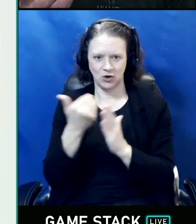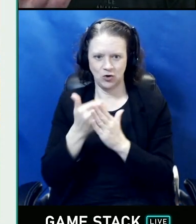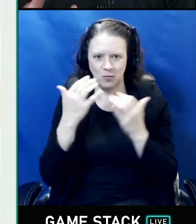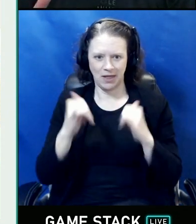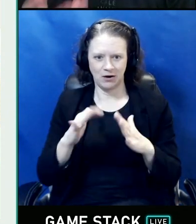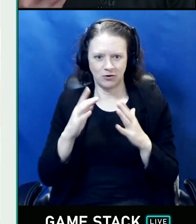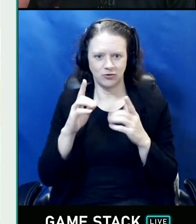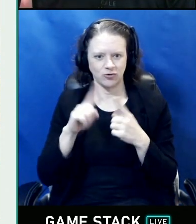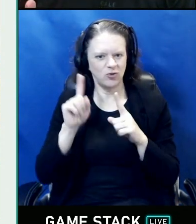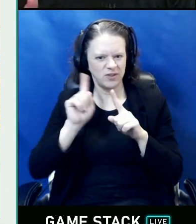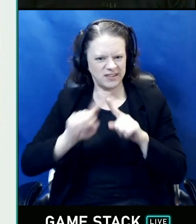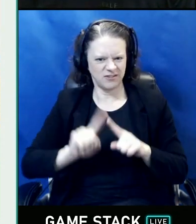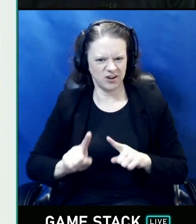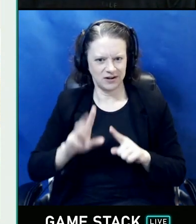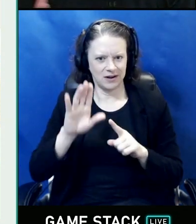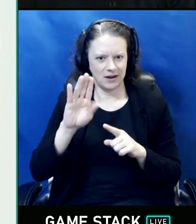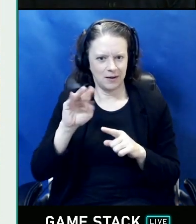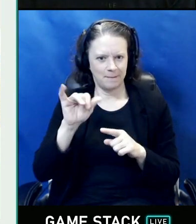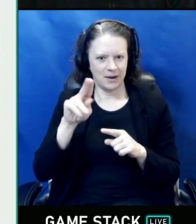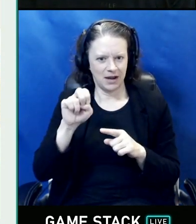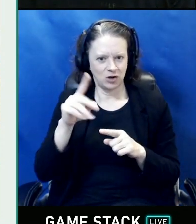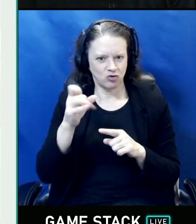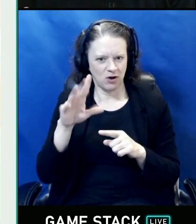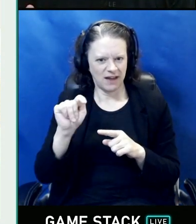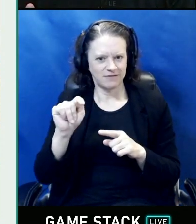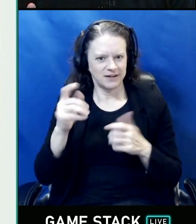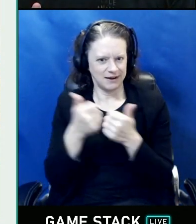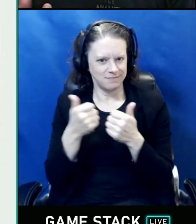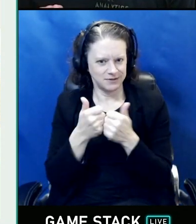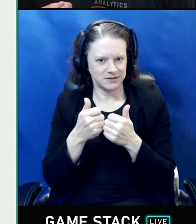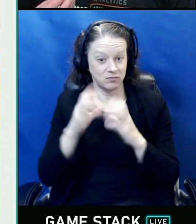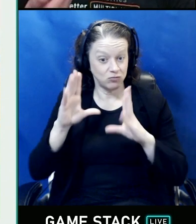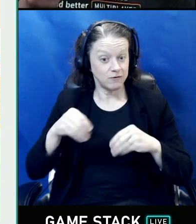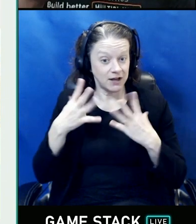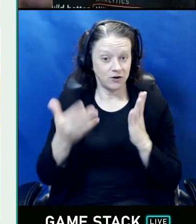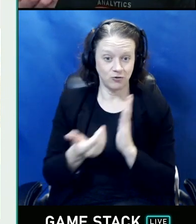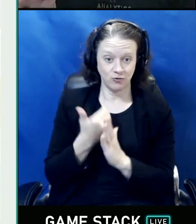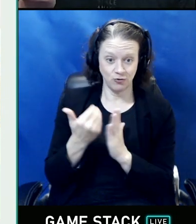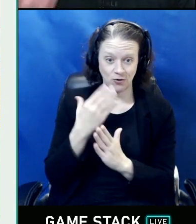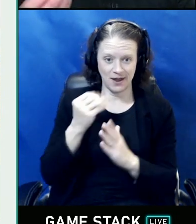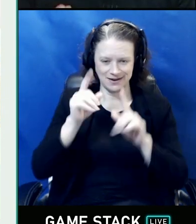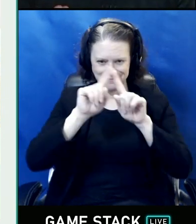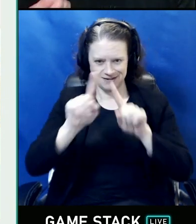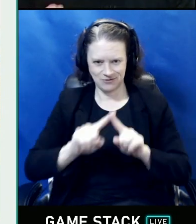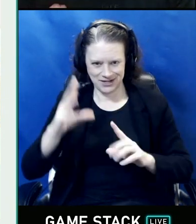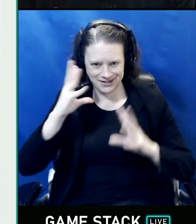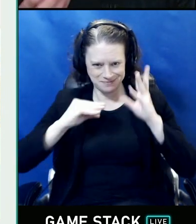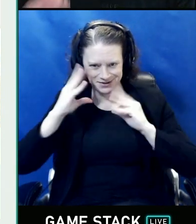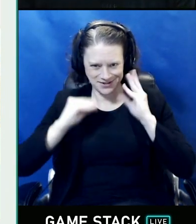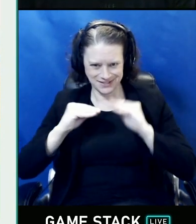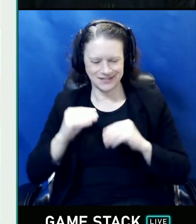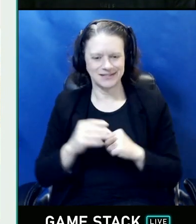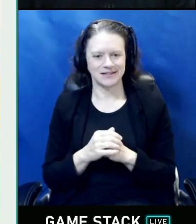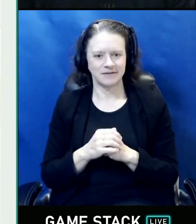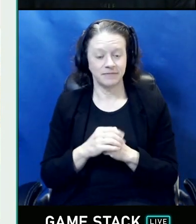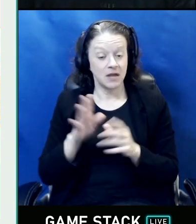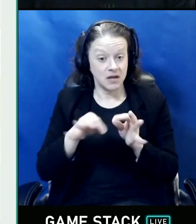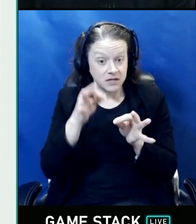franchise by providing new and different experiences. Now a simple objective does not mean it's trivial.